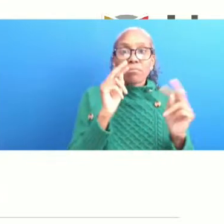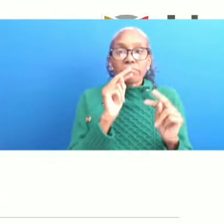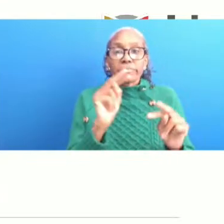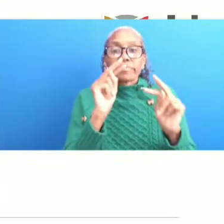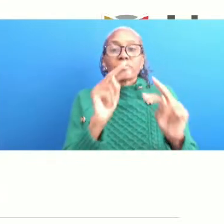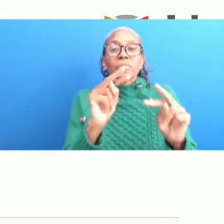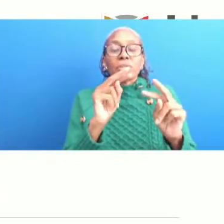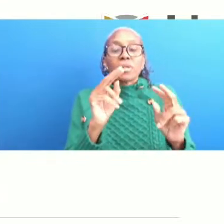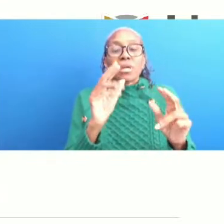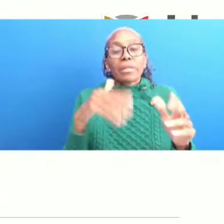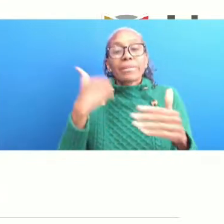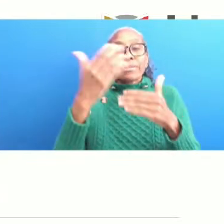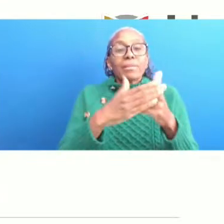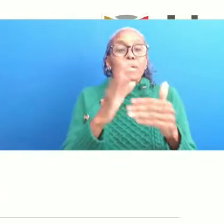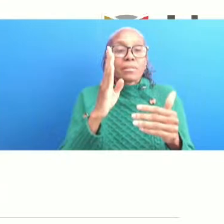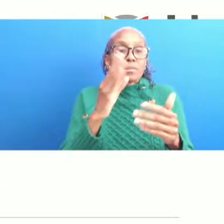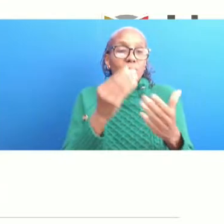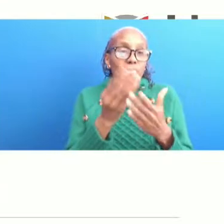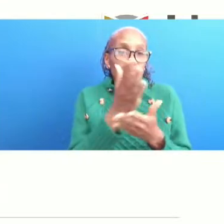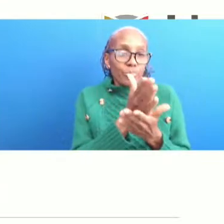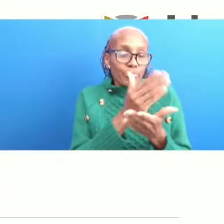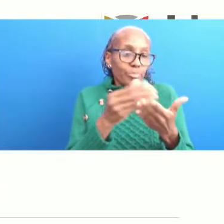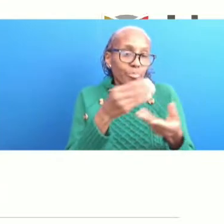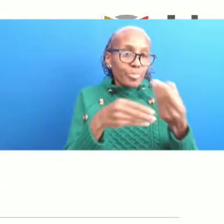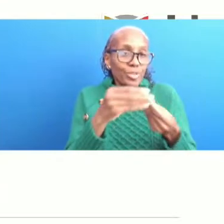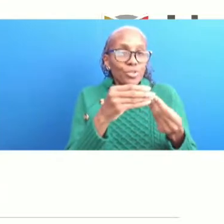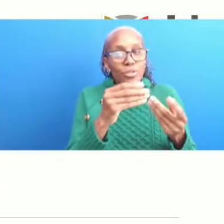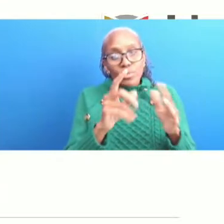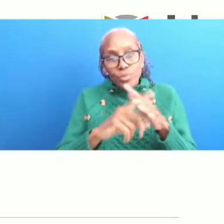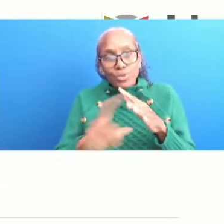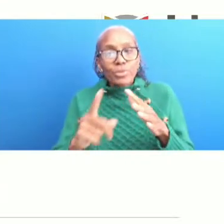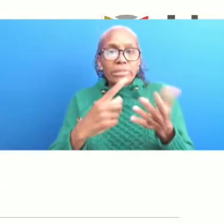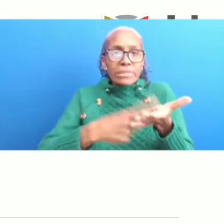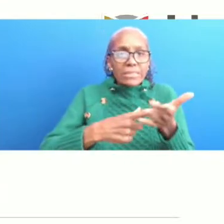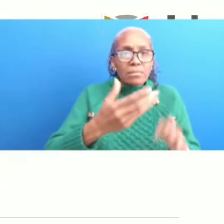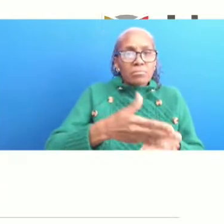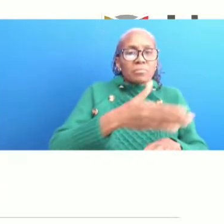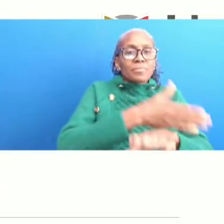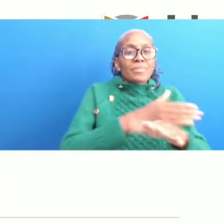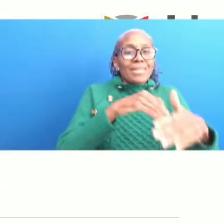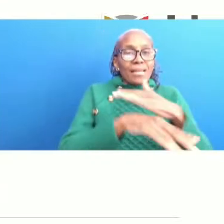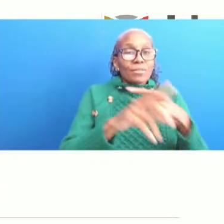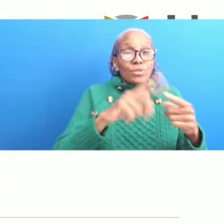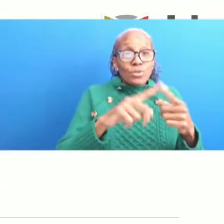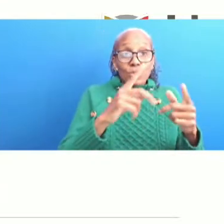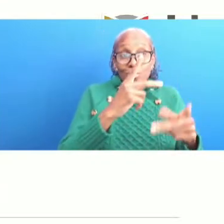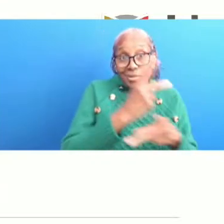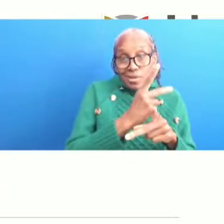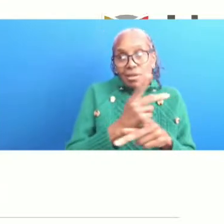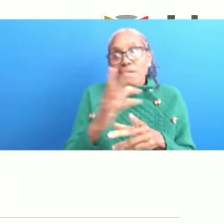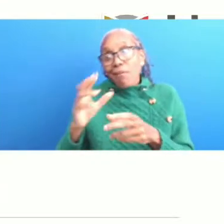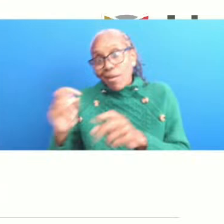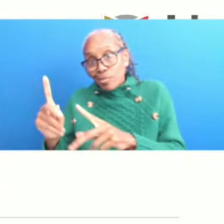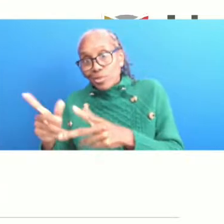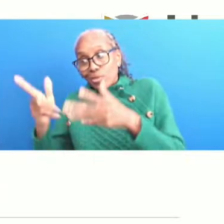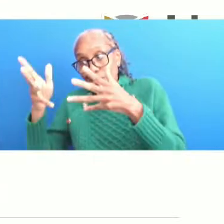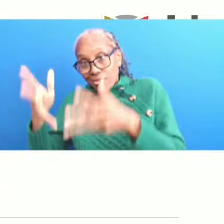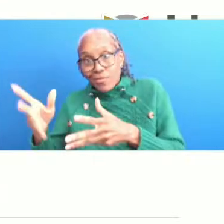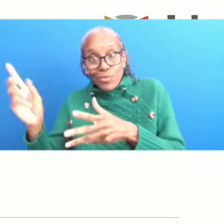TALK ABOUT THIS BEFORE PUBLICLY AND LOOK FORWARD TO THE UPCOMING BUDGET RETREAT HAVING